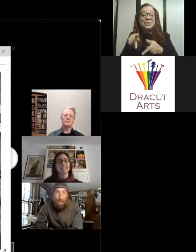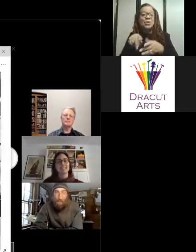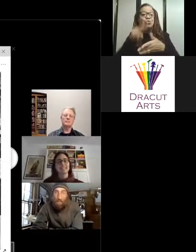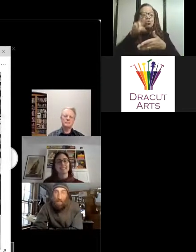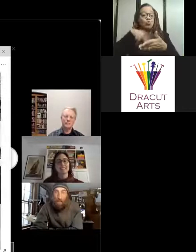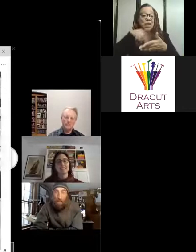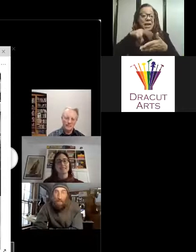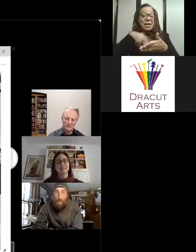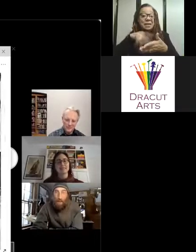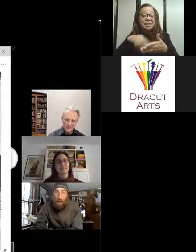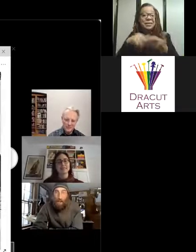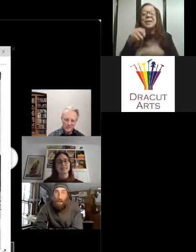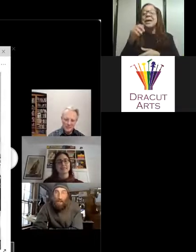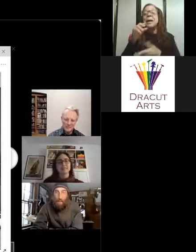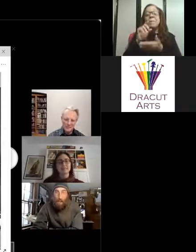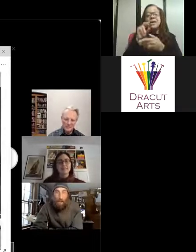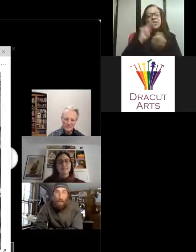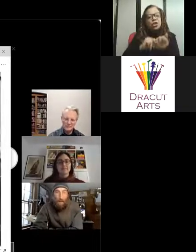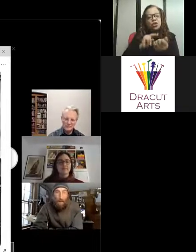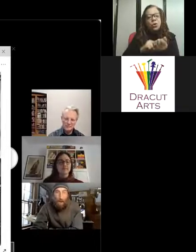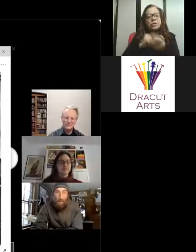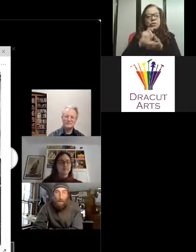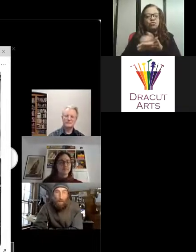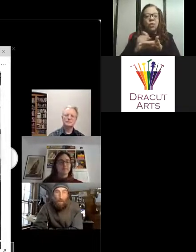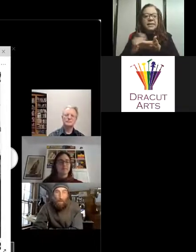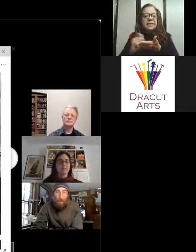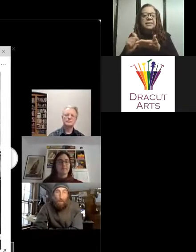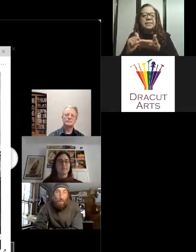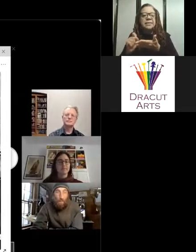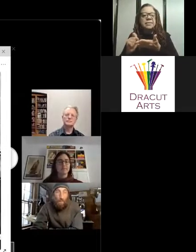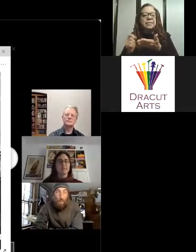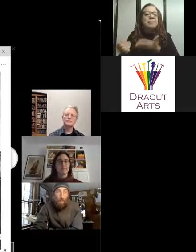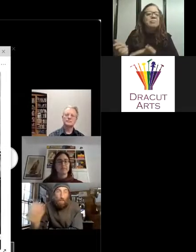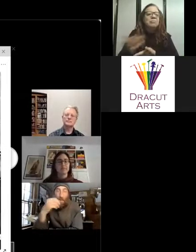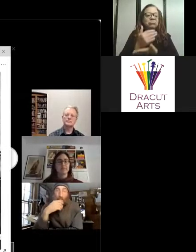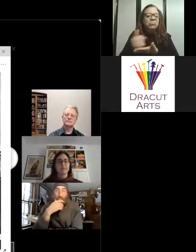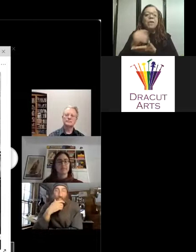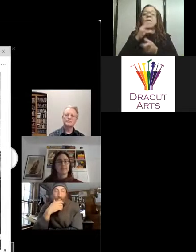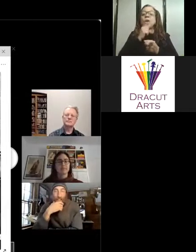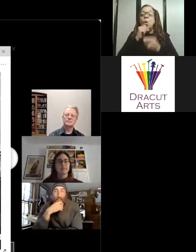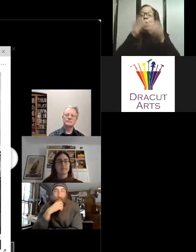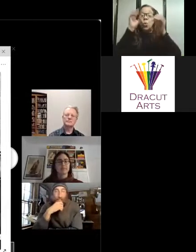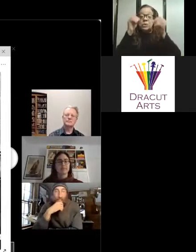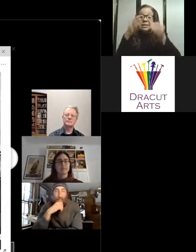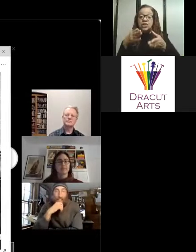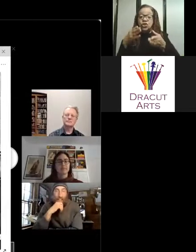Nurse Sarah Lowe writes about how she went around, and rounded up all the former teachers among the patients in these hospitals,